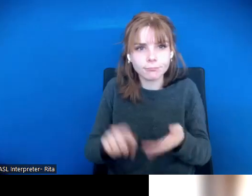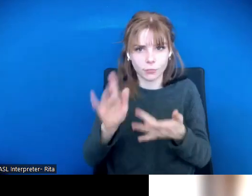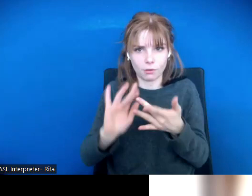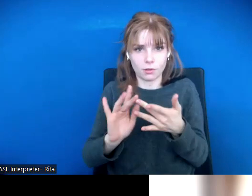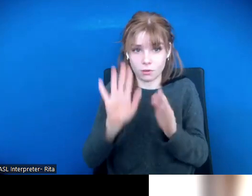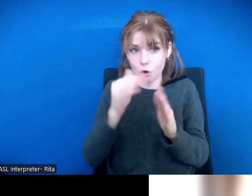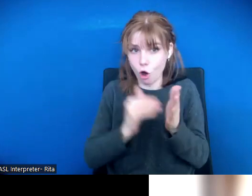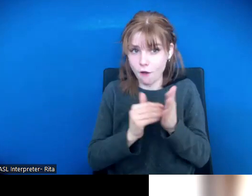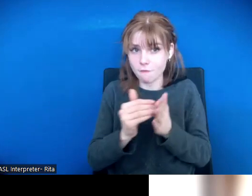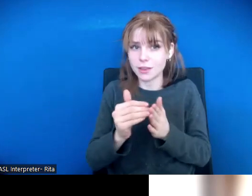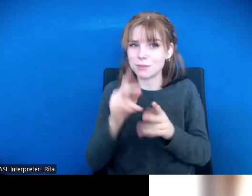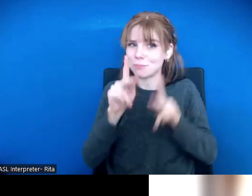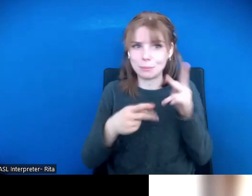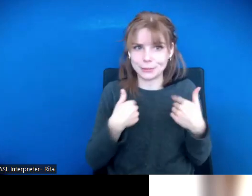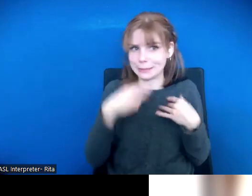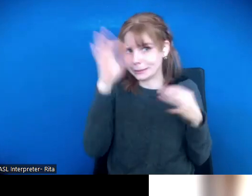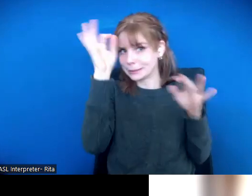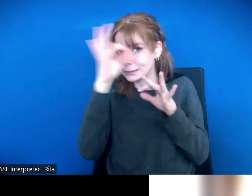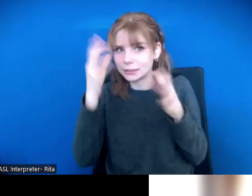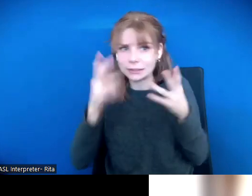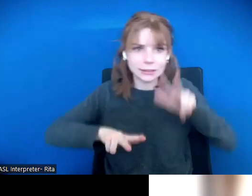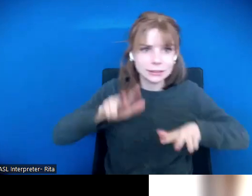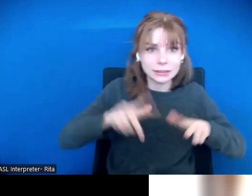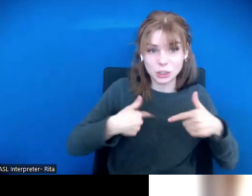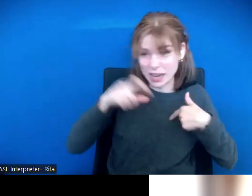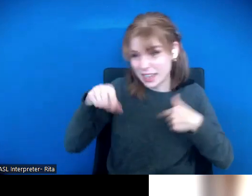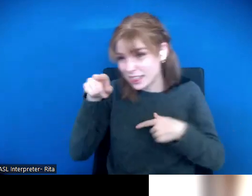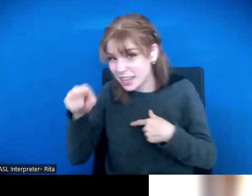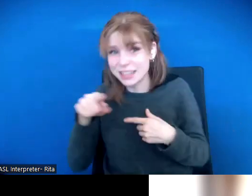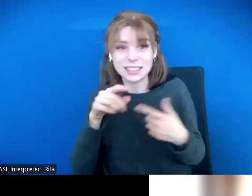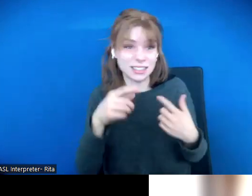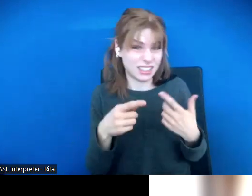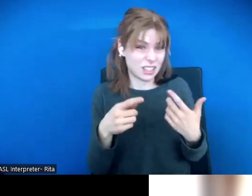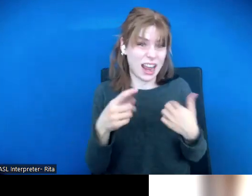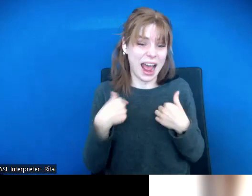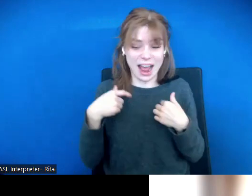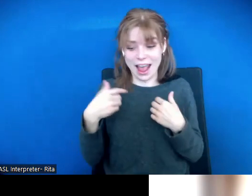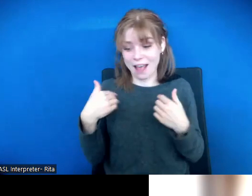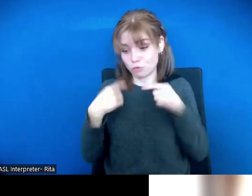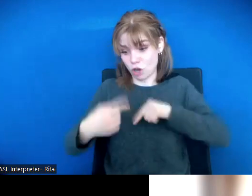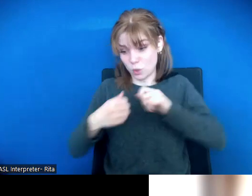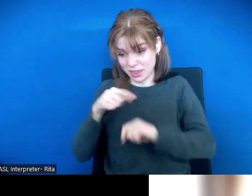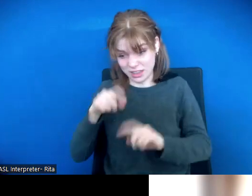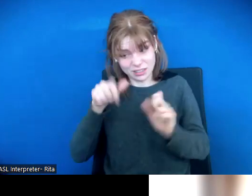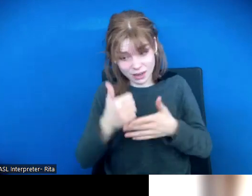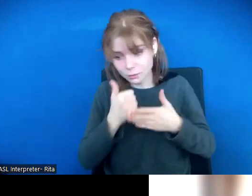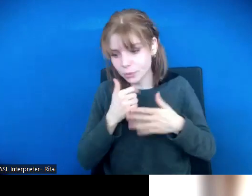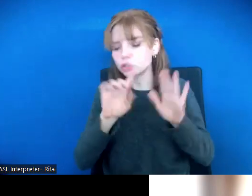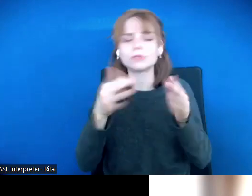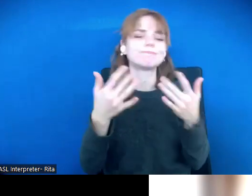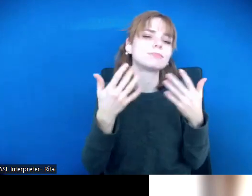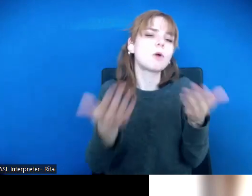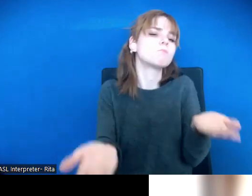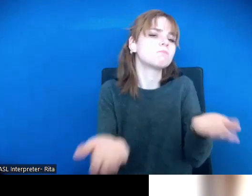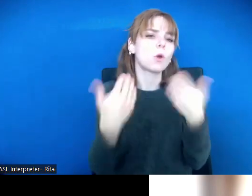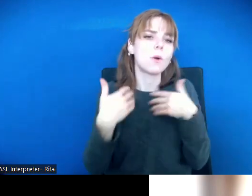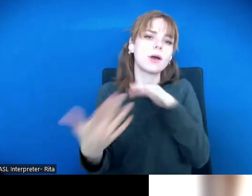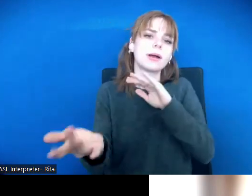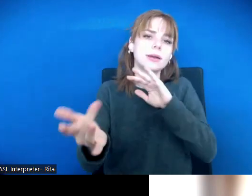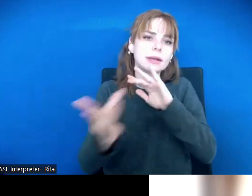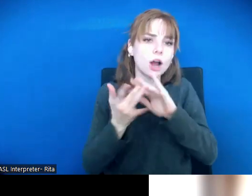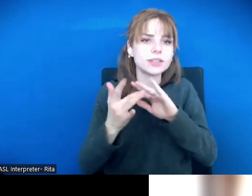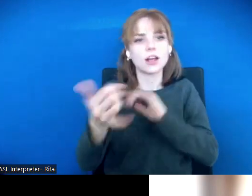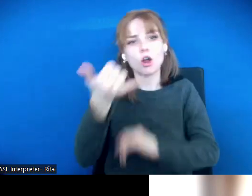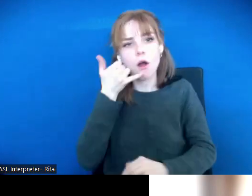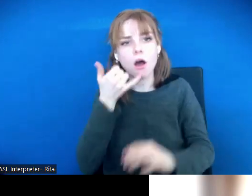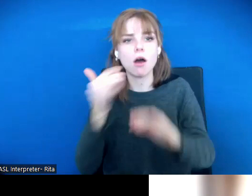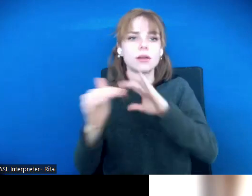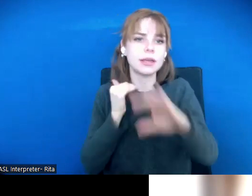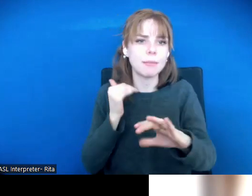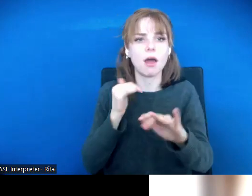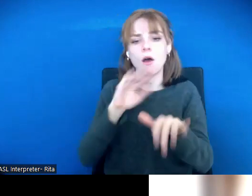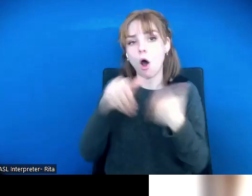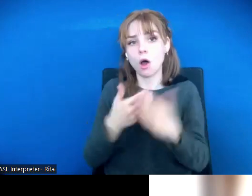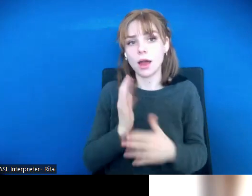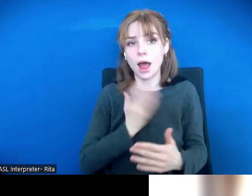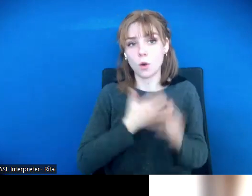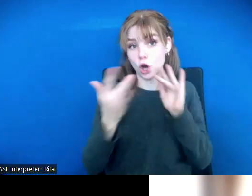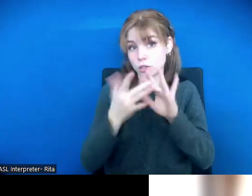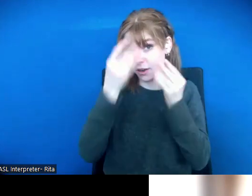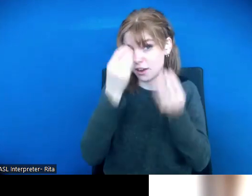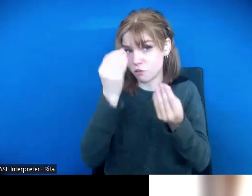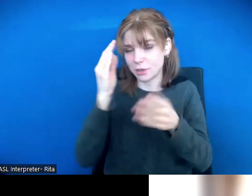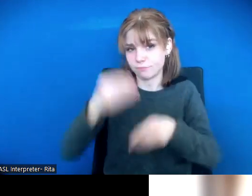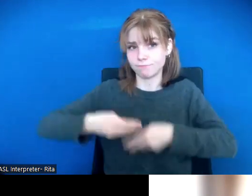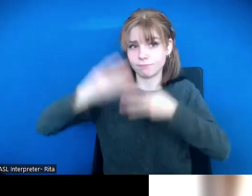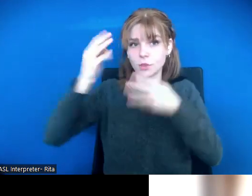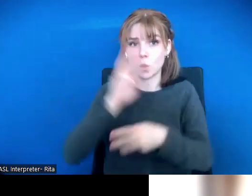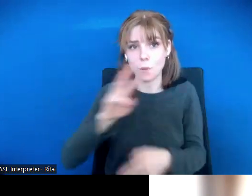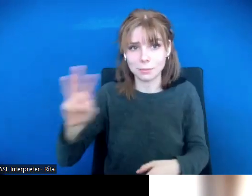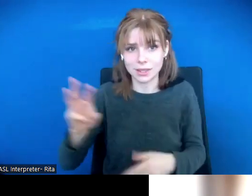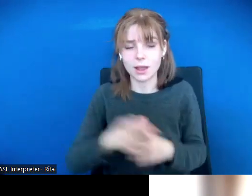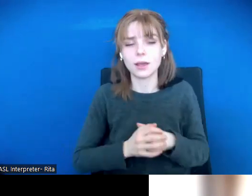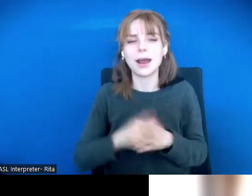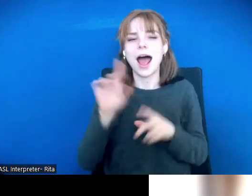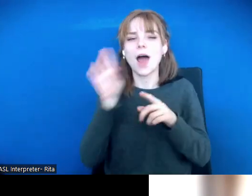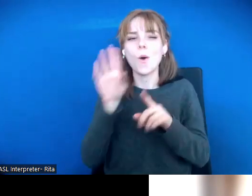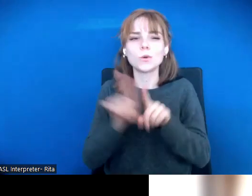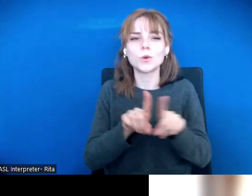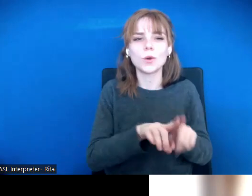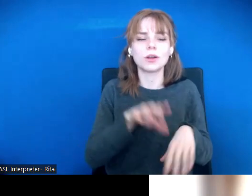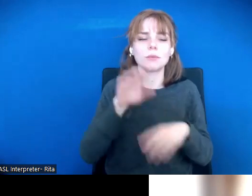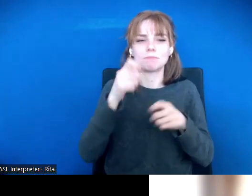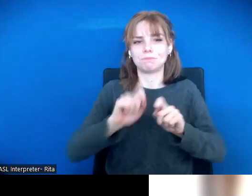about. We have got pictures. For those who are visual and can see images, you could go online and see those pictures of the items and get a better understanding of what they look like. There's a description. You do have the ability to create your own account and